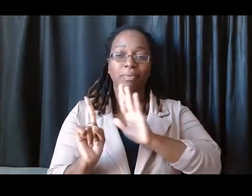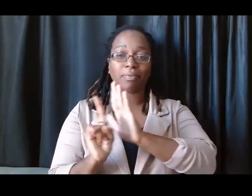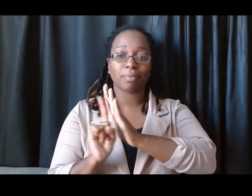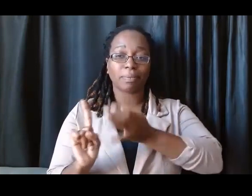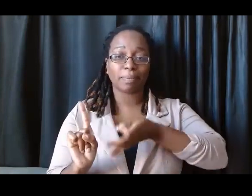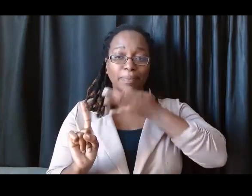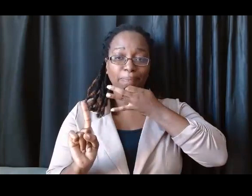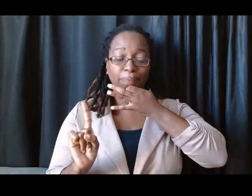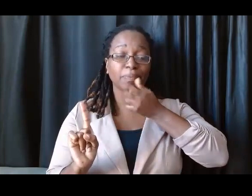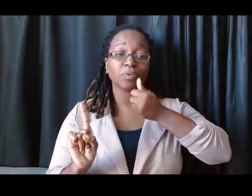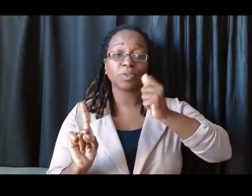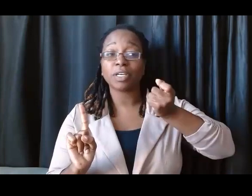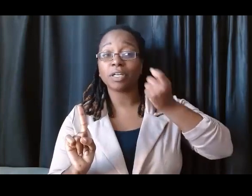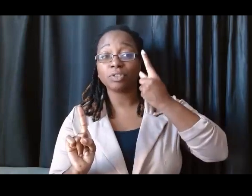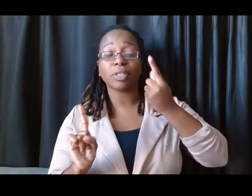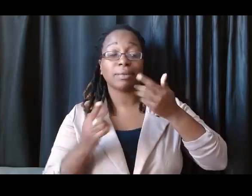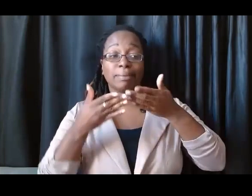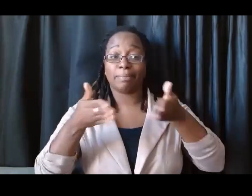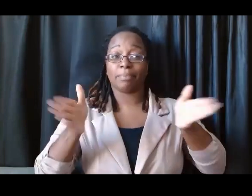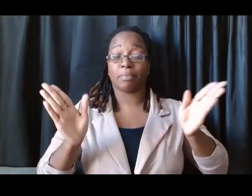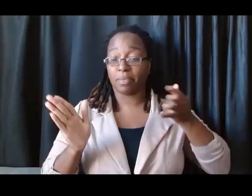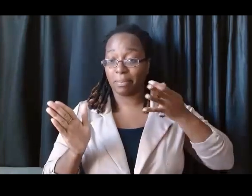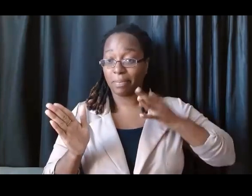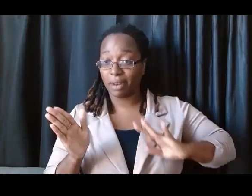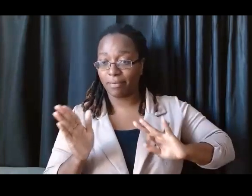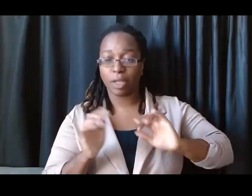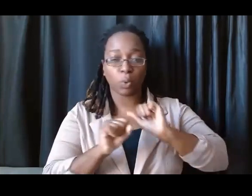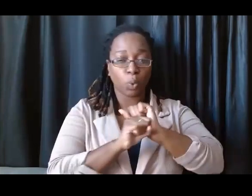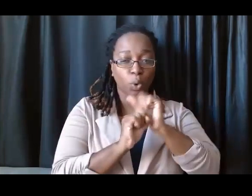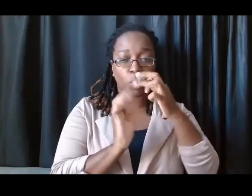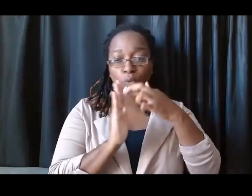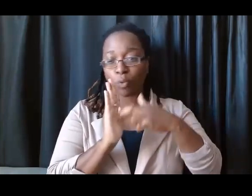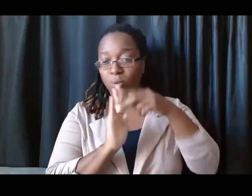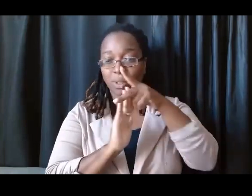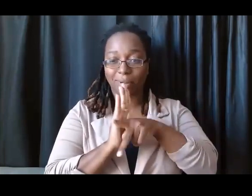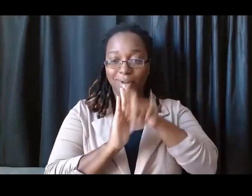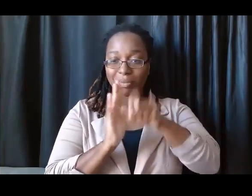these public benefit work rules. Now, benefit planners can go by a number of different titles.